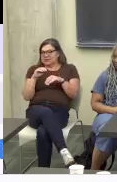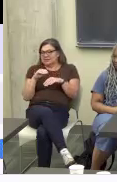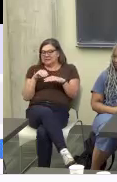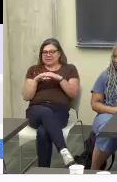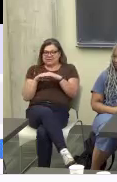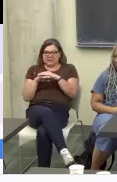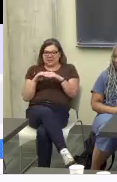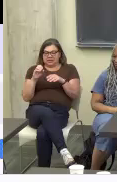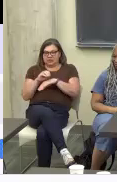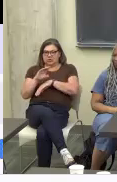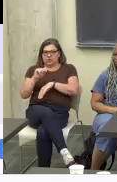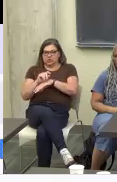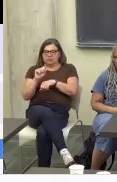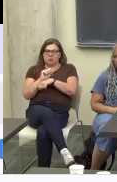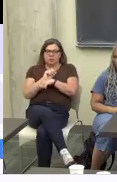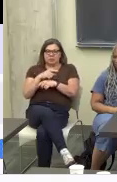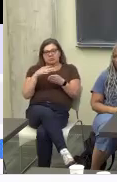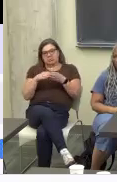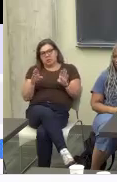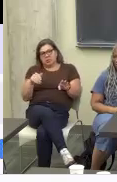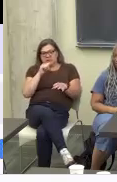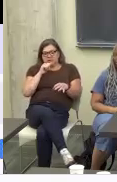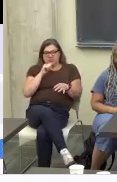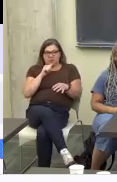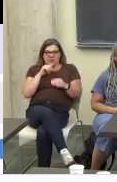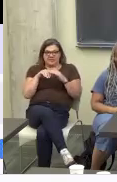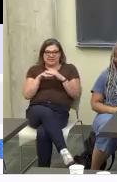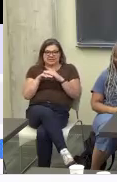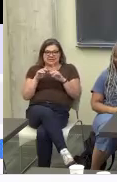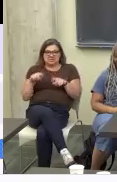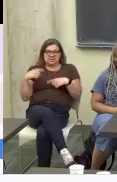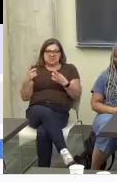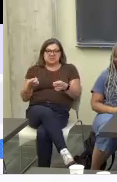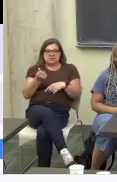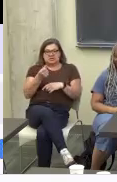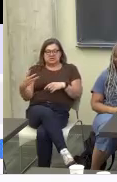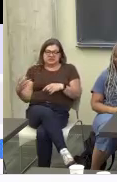working in public and private sector and accessibility for a couple of decades.